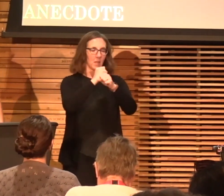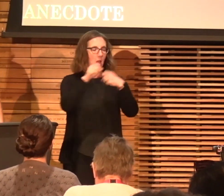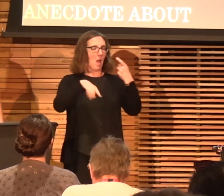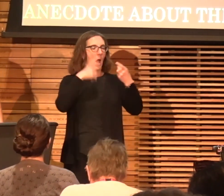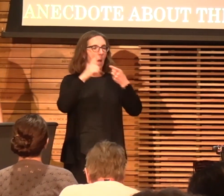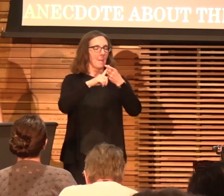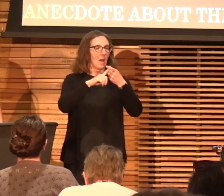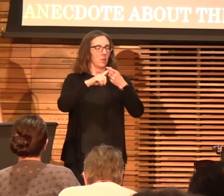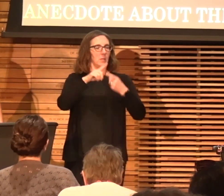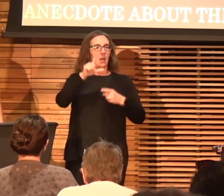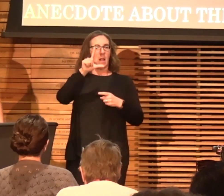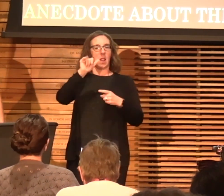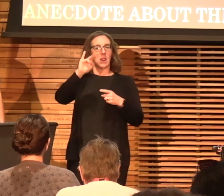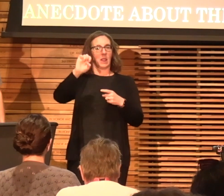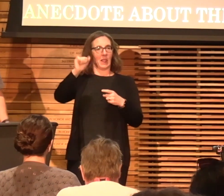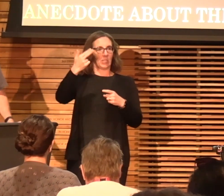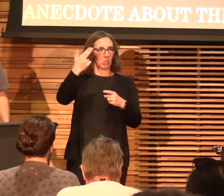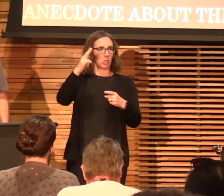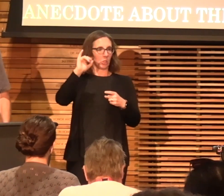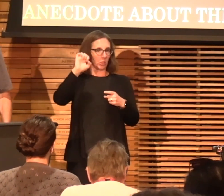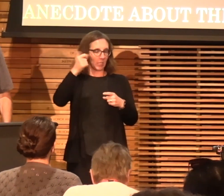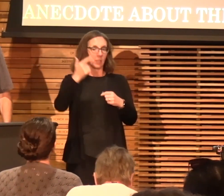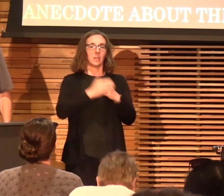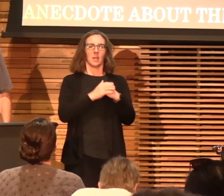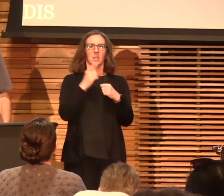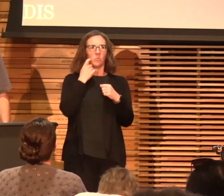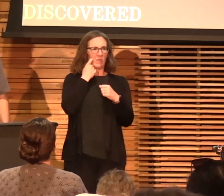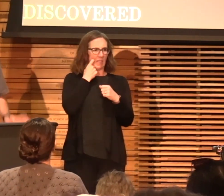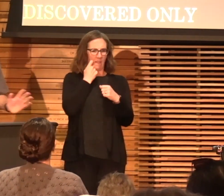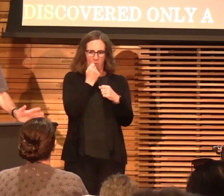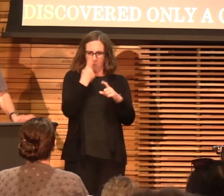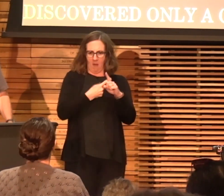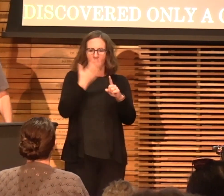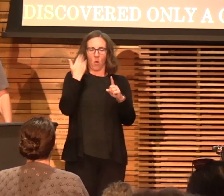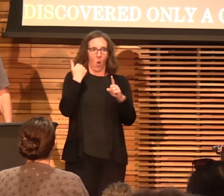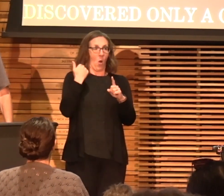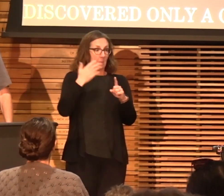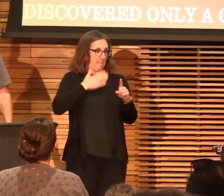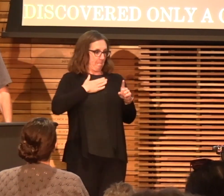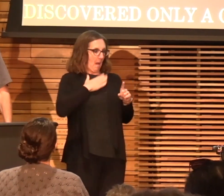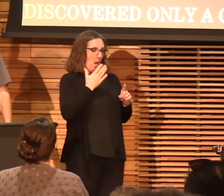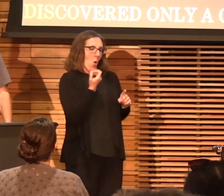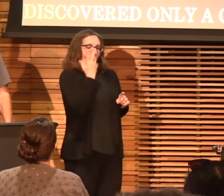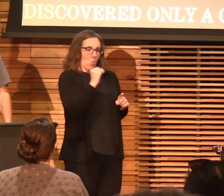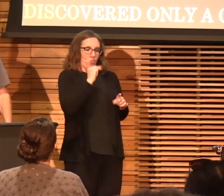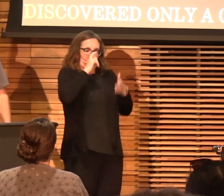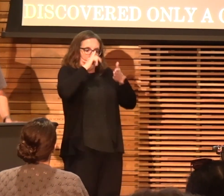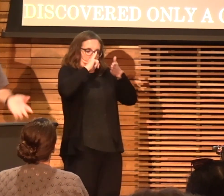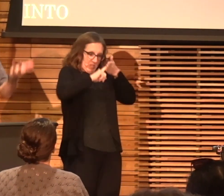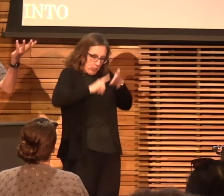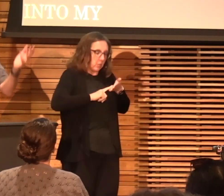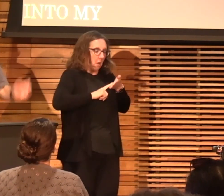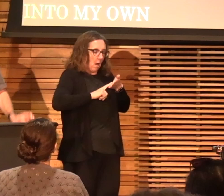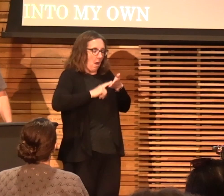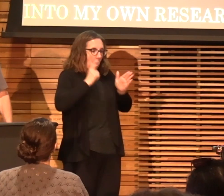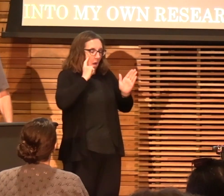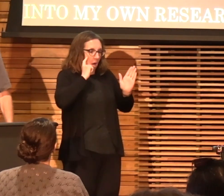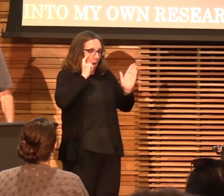I just recently discovered, only a couple months ago, well into my own research, and as far as I know,